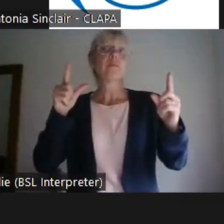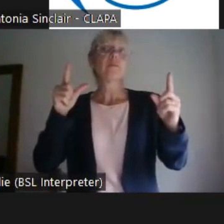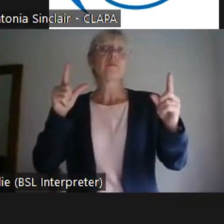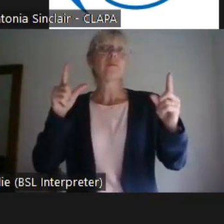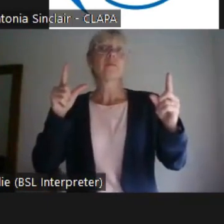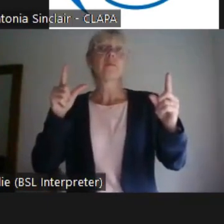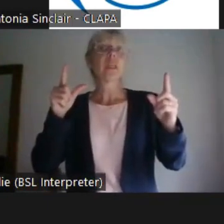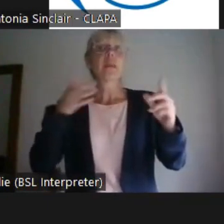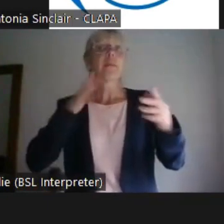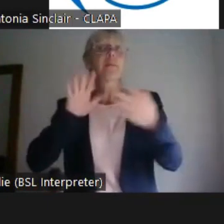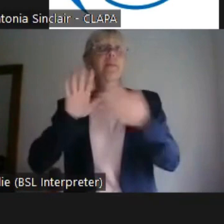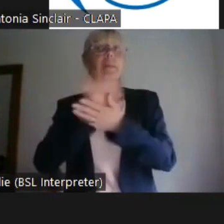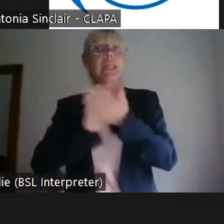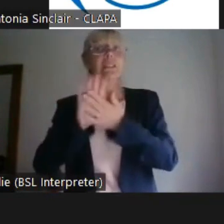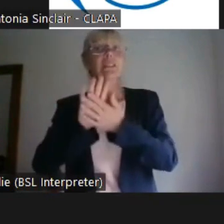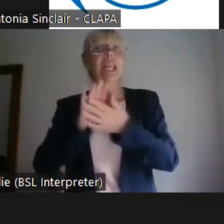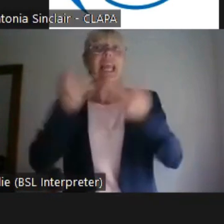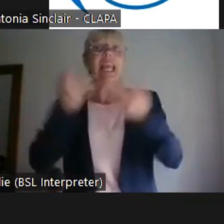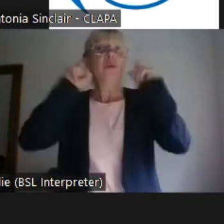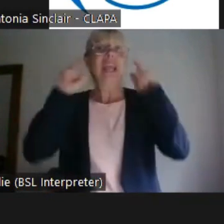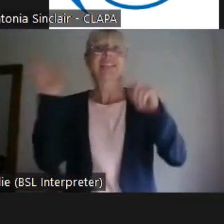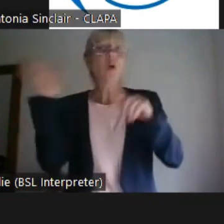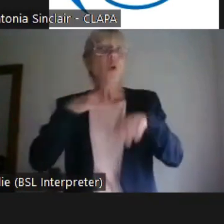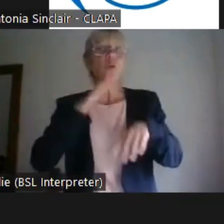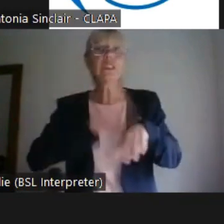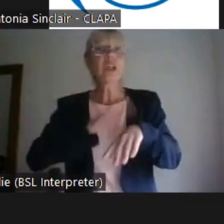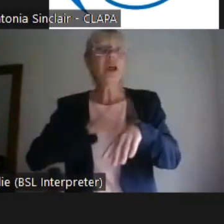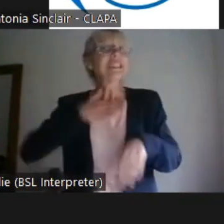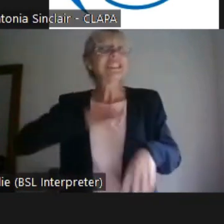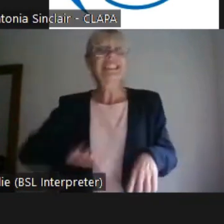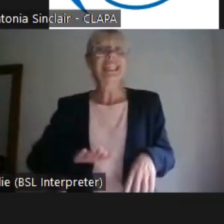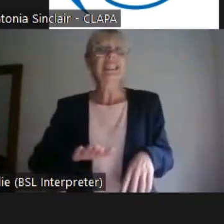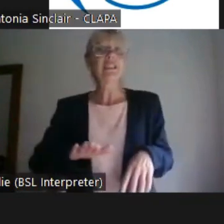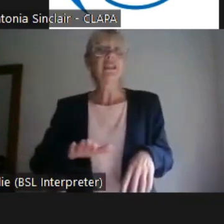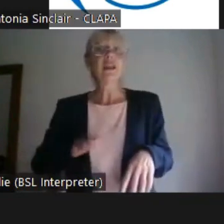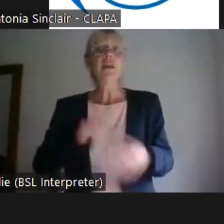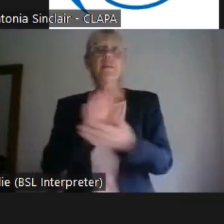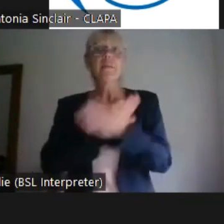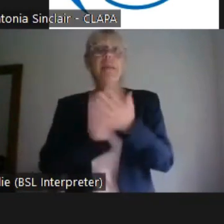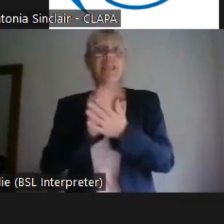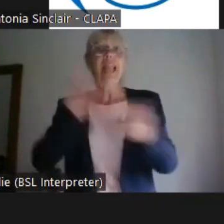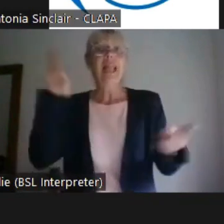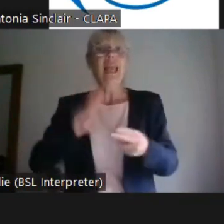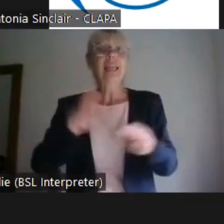all the time and having a lot of ear infections so accessible work is a really good tool to use